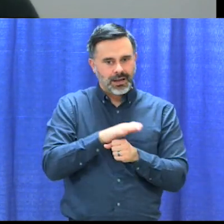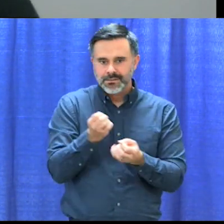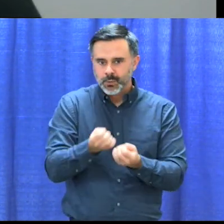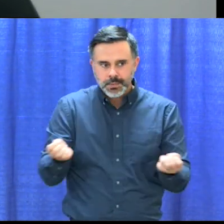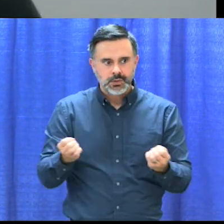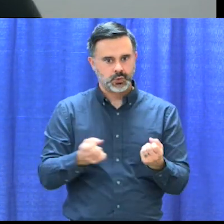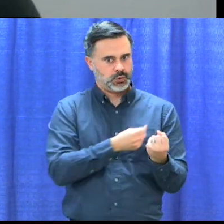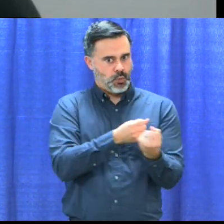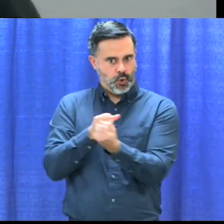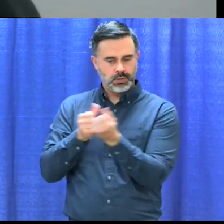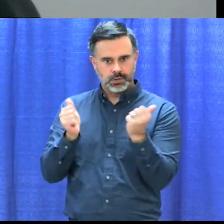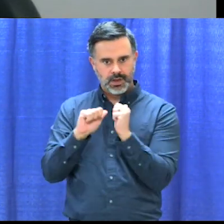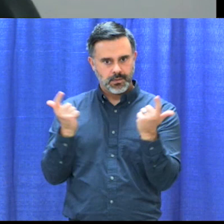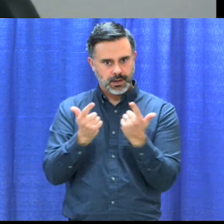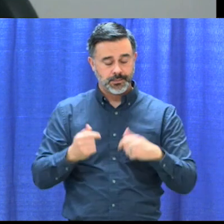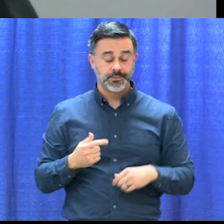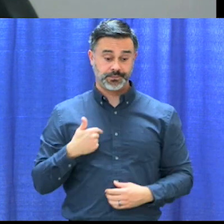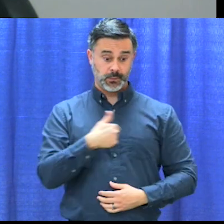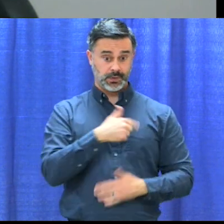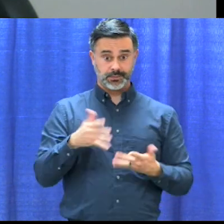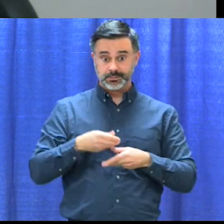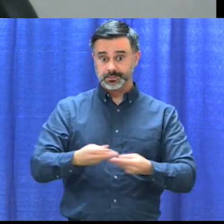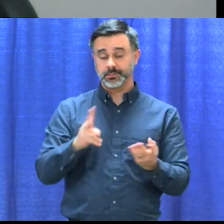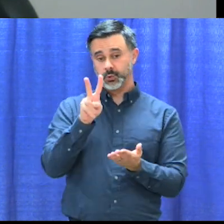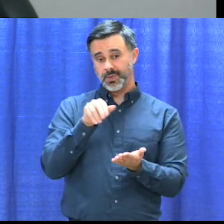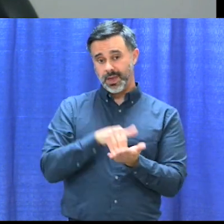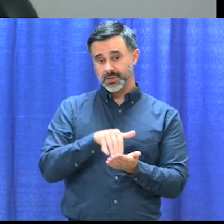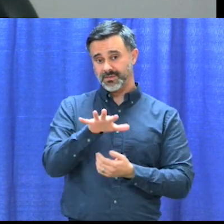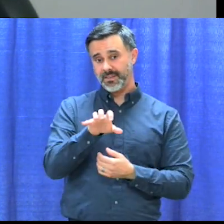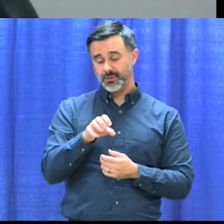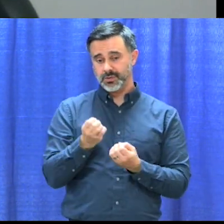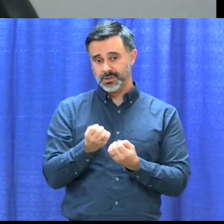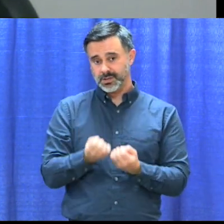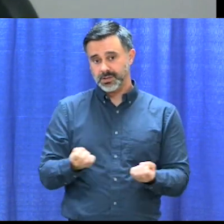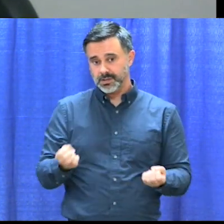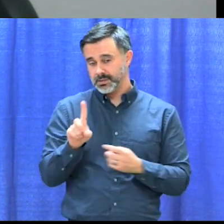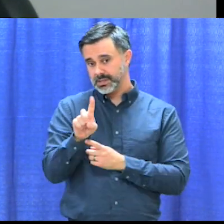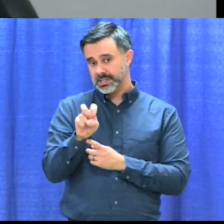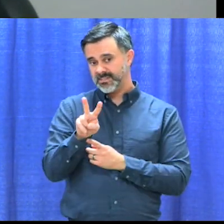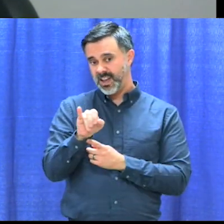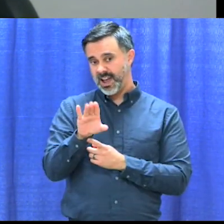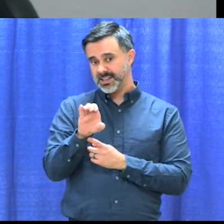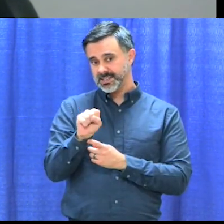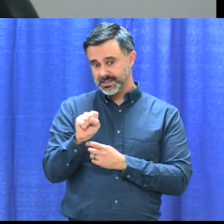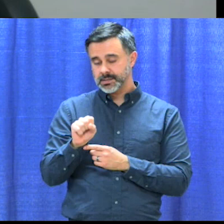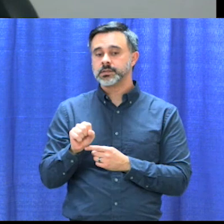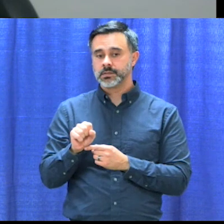So we have distributed over 2,500 of our devices to our students to help close the gap but